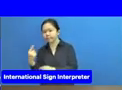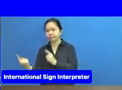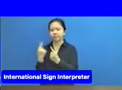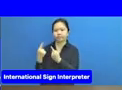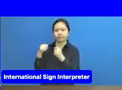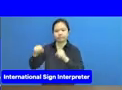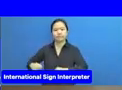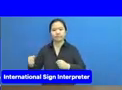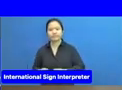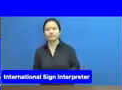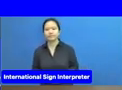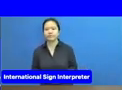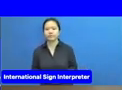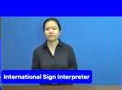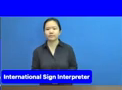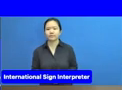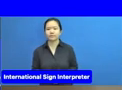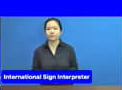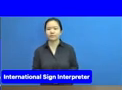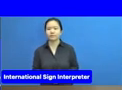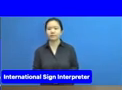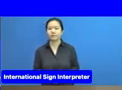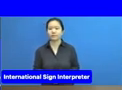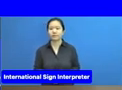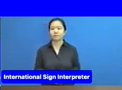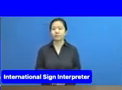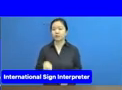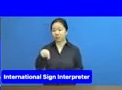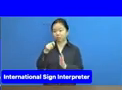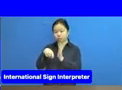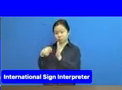location specific focuses and information on accessibility